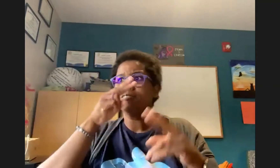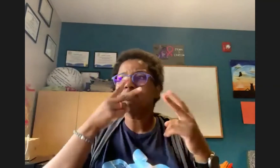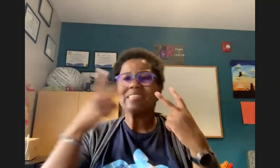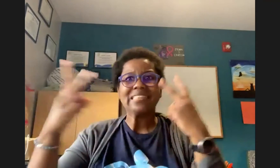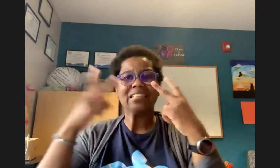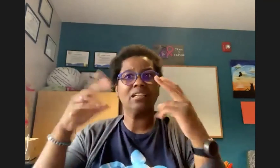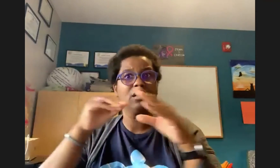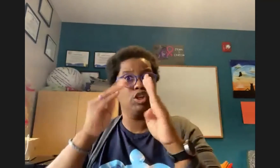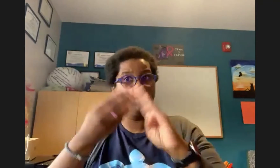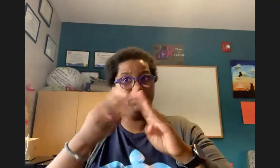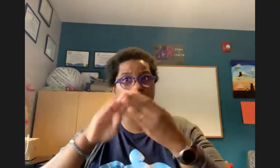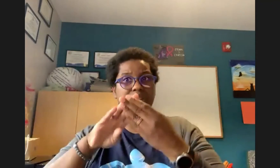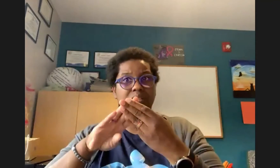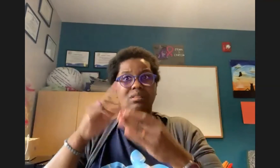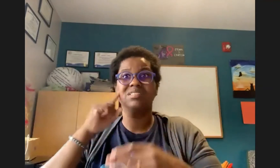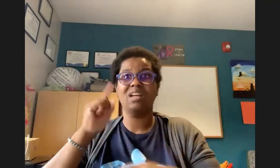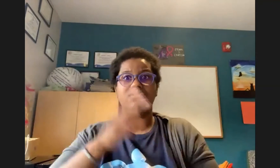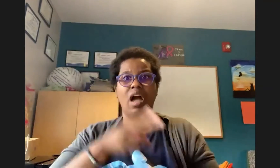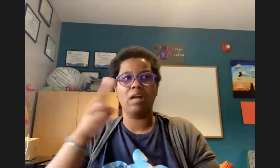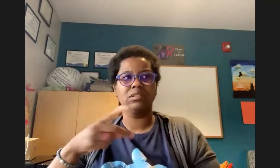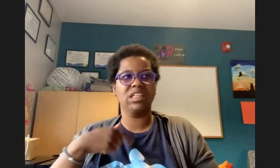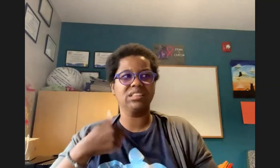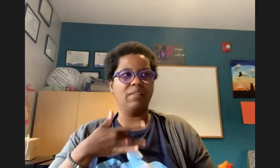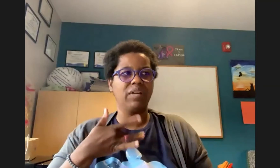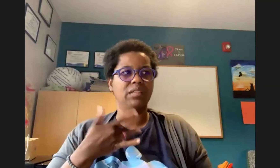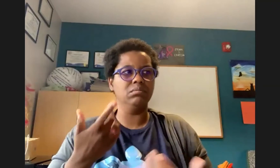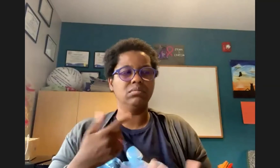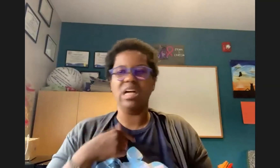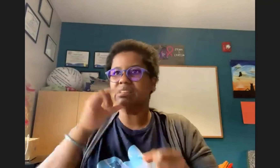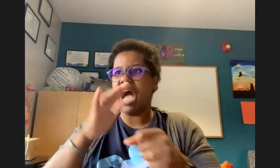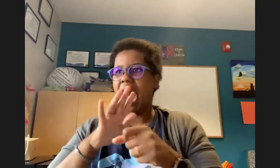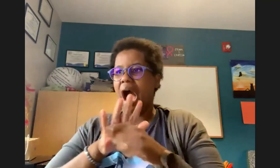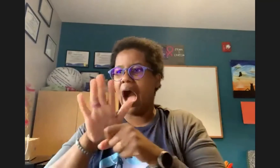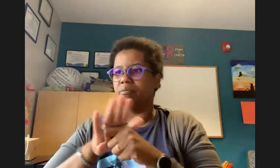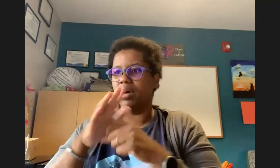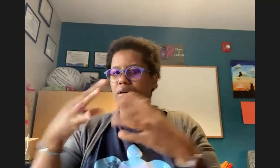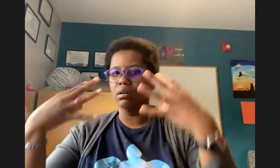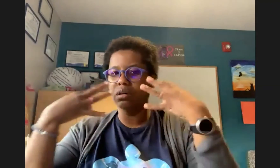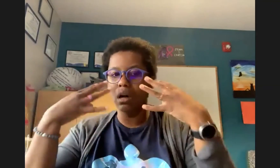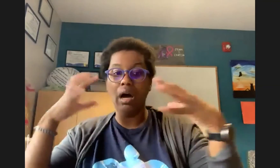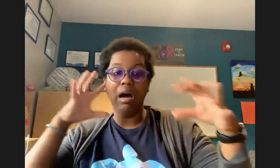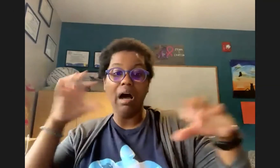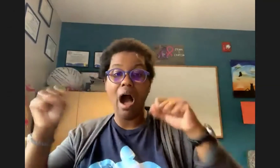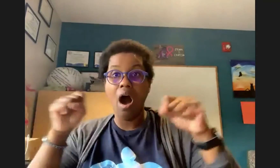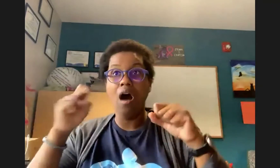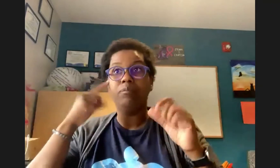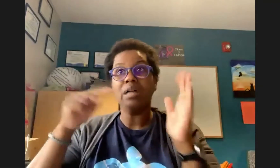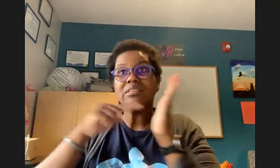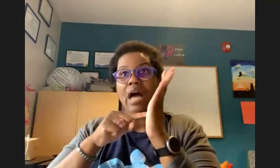but I'm seeing in our community so many Deaf and hard of hearing individuals saying that it's not enough. We need to get louder.